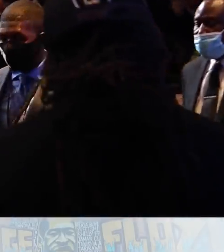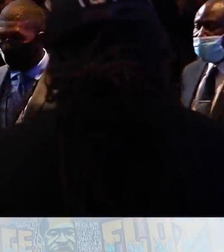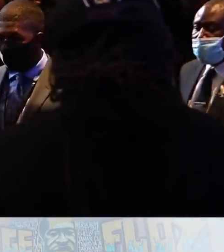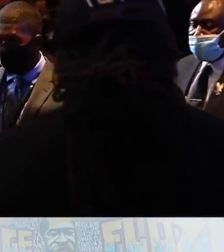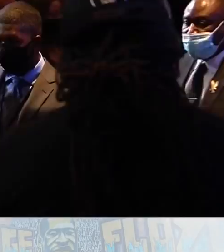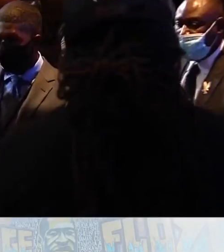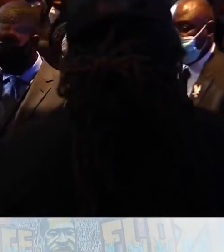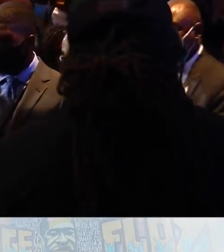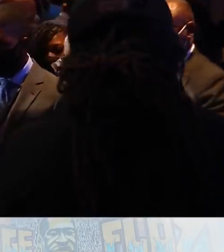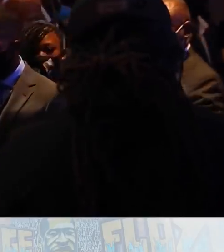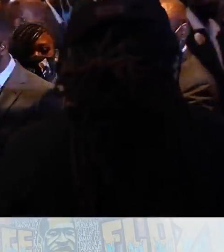THE STRENGTH OF MY LIFE